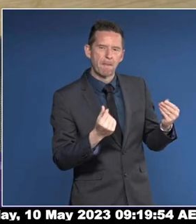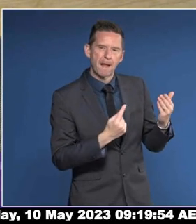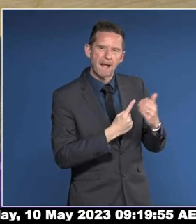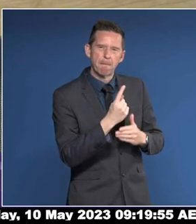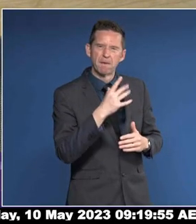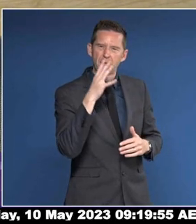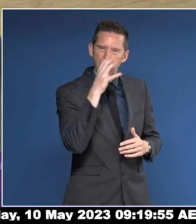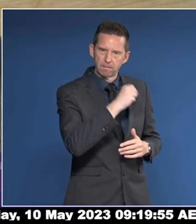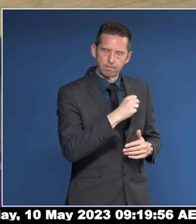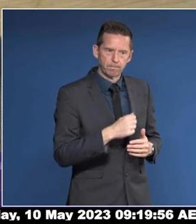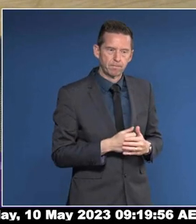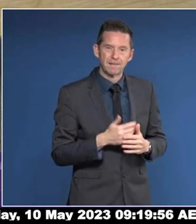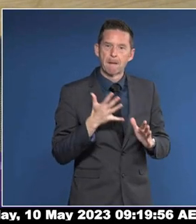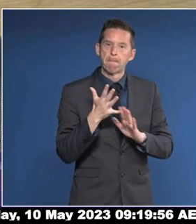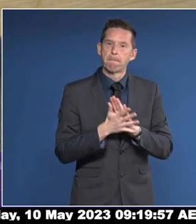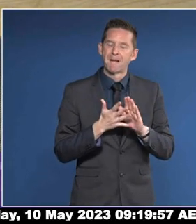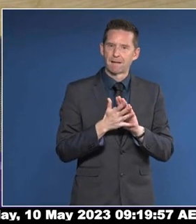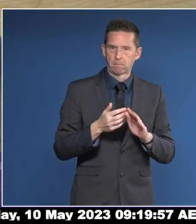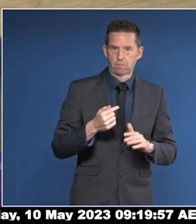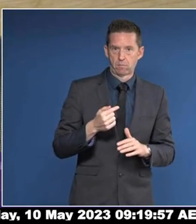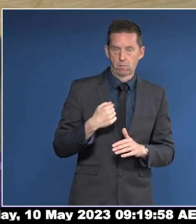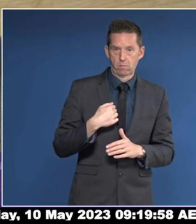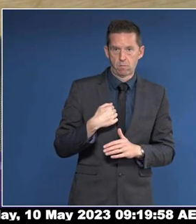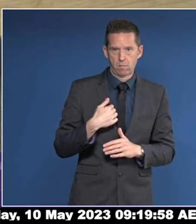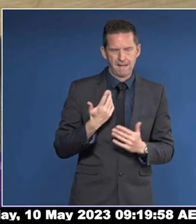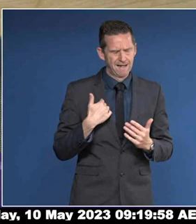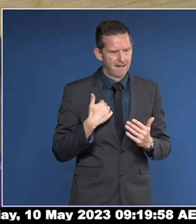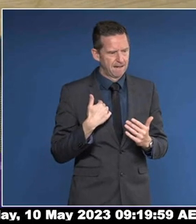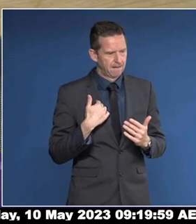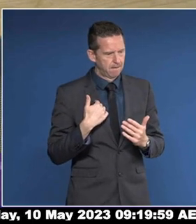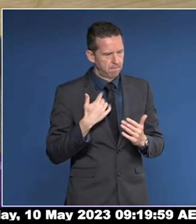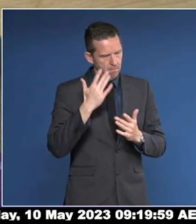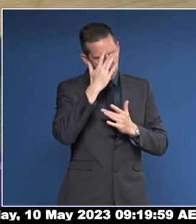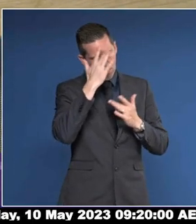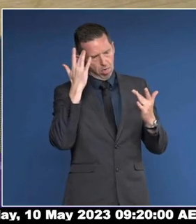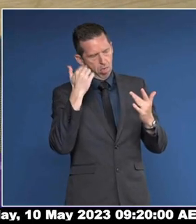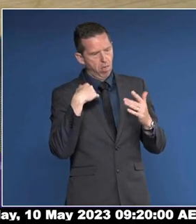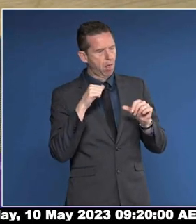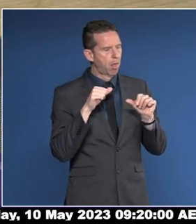understand that the way in which we sometimes approach situations is - and I'll